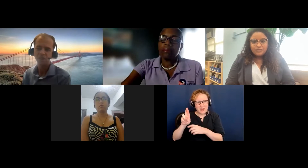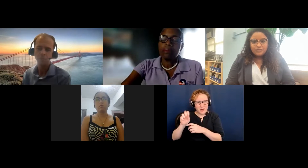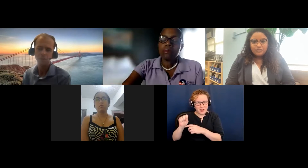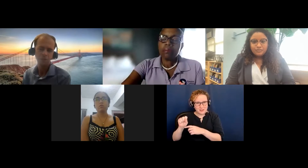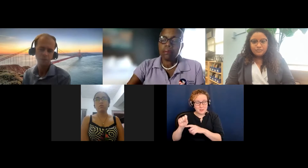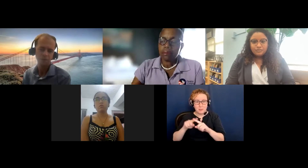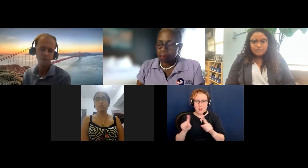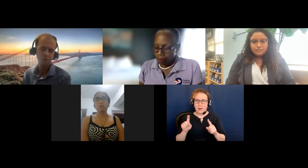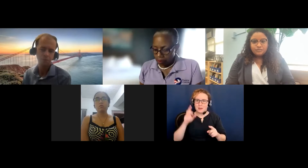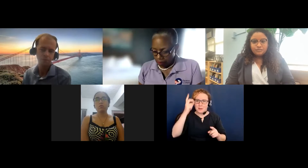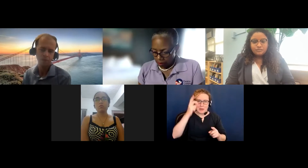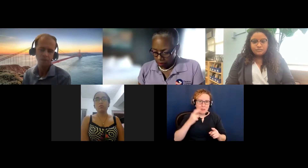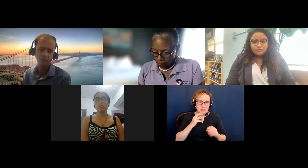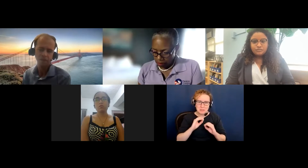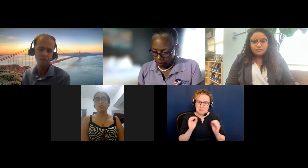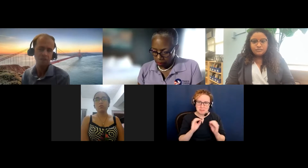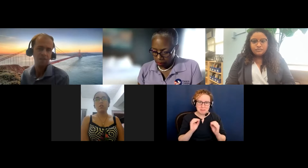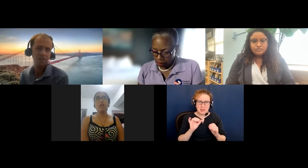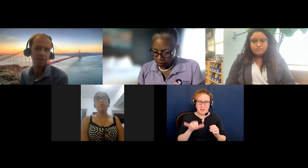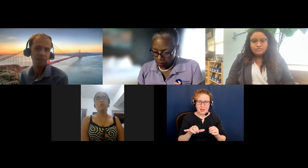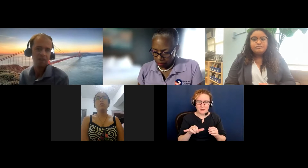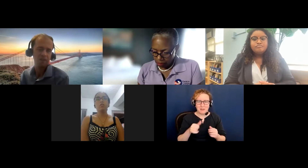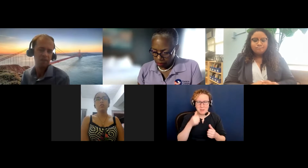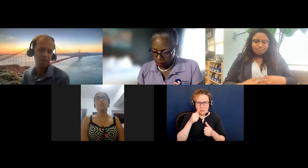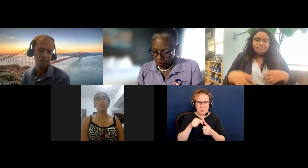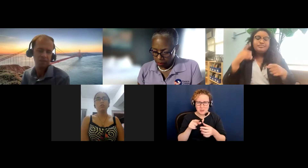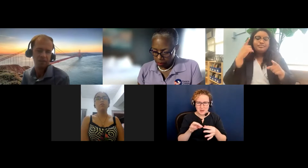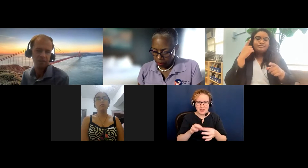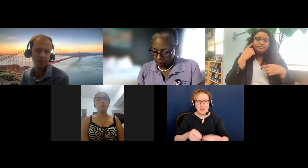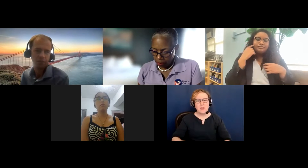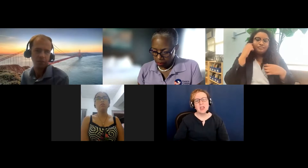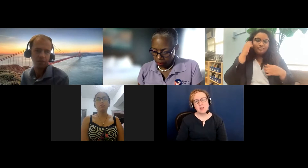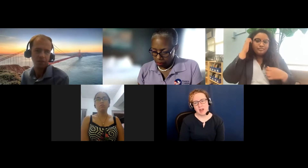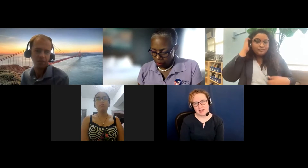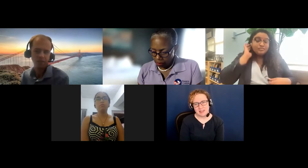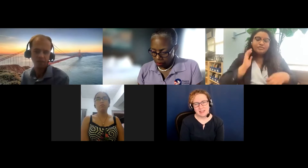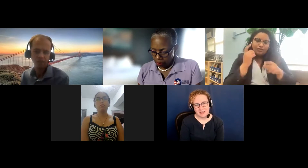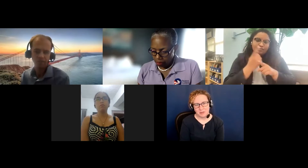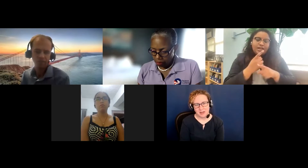Republic did not have that sort of thing. >> DORIS ALCANTARA: